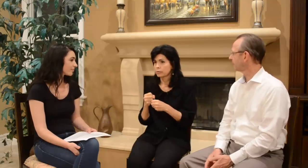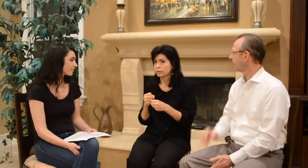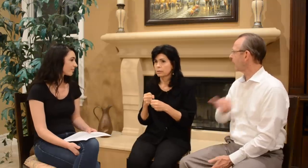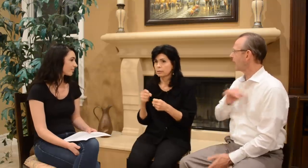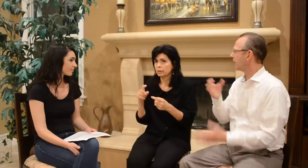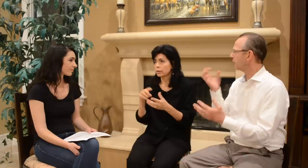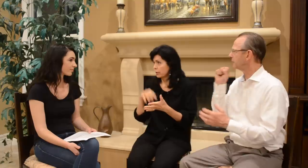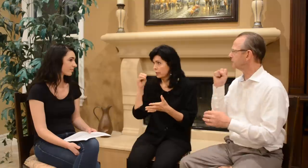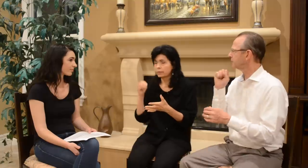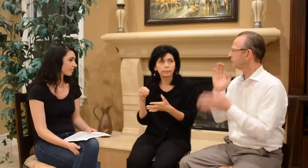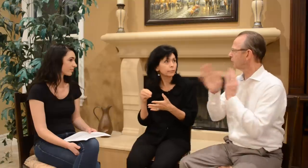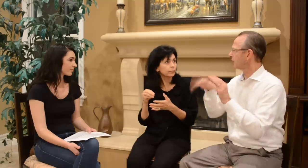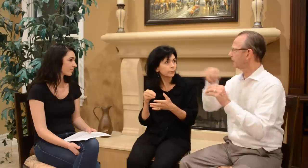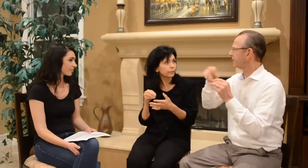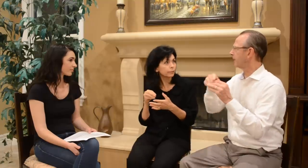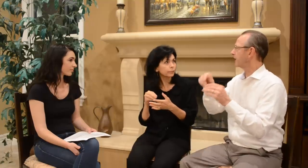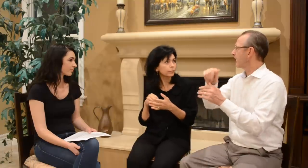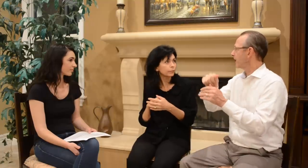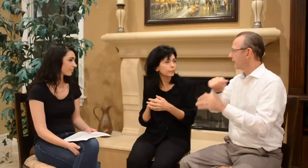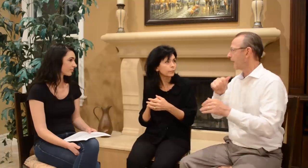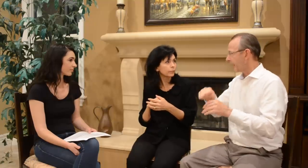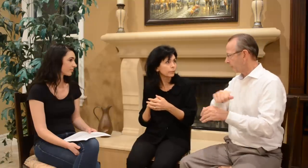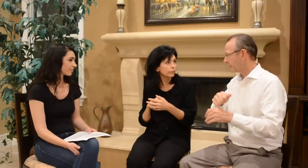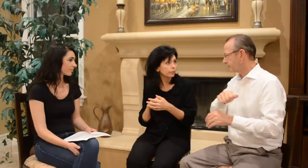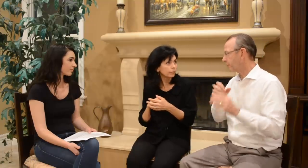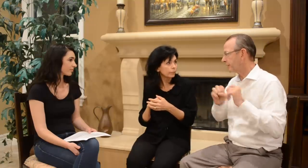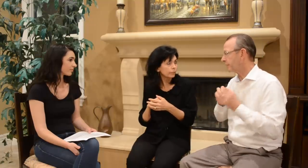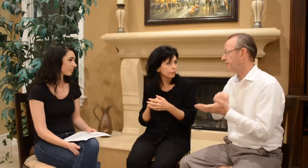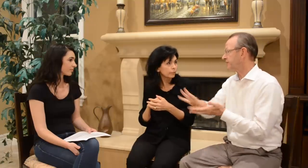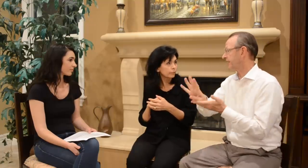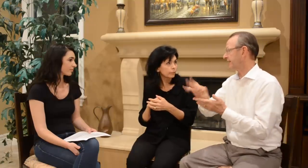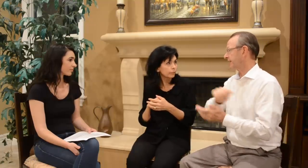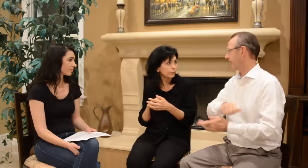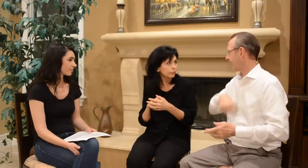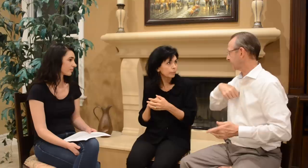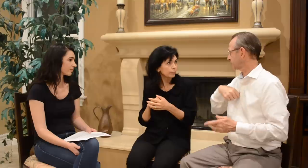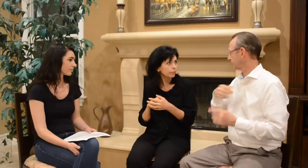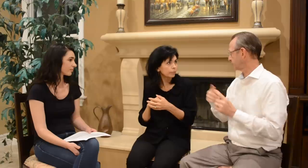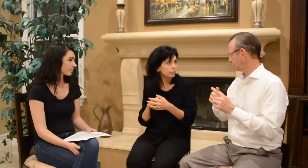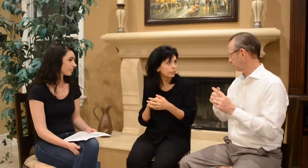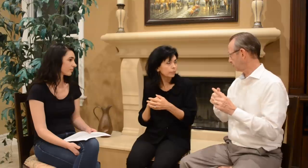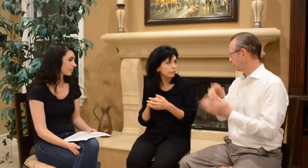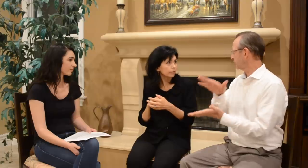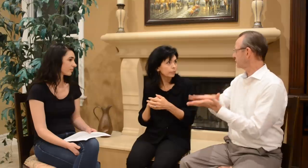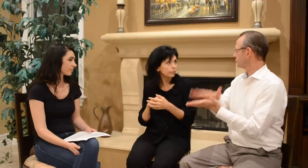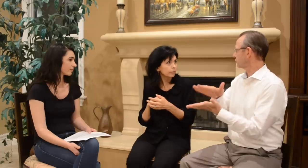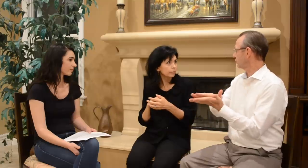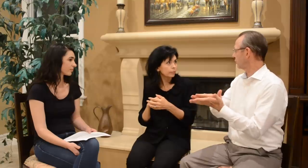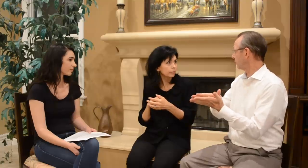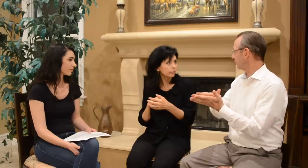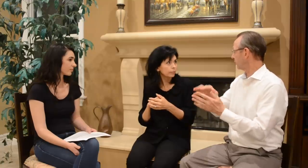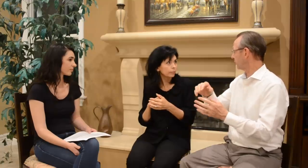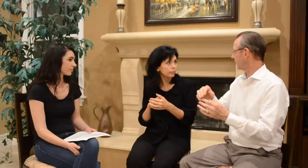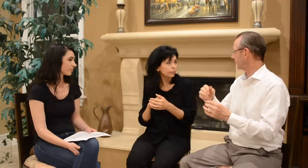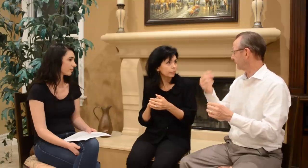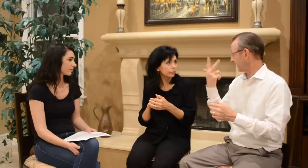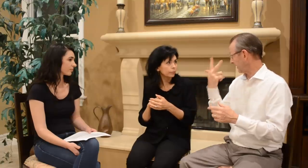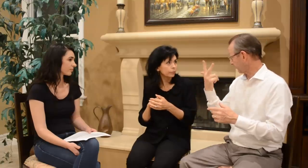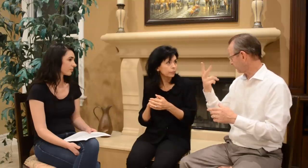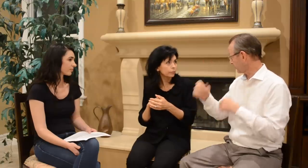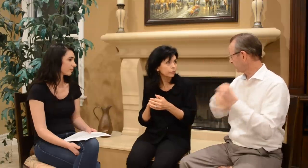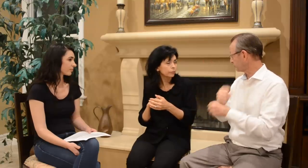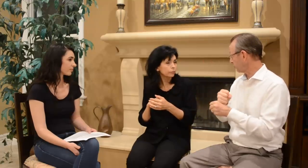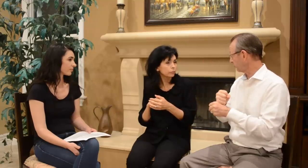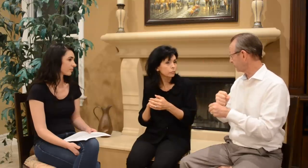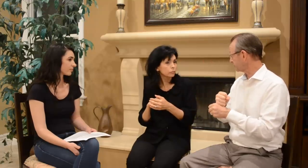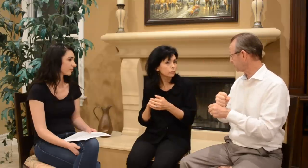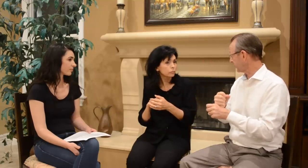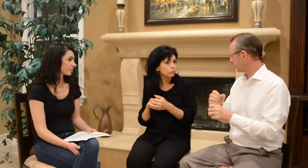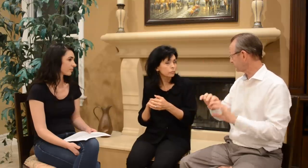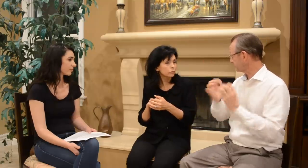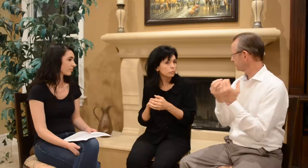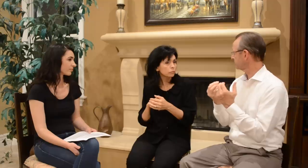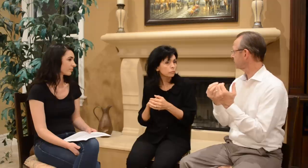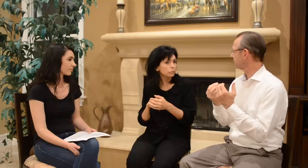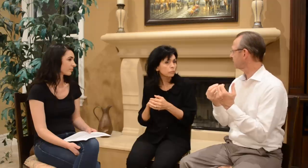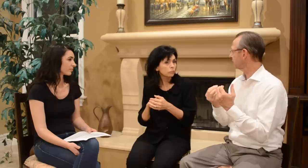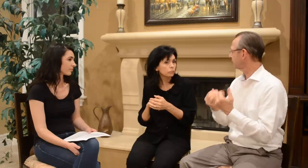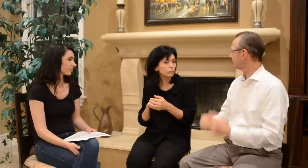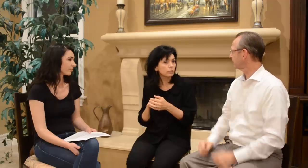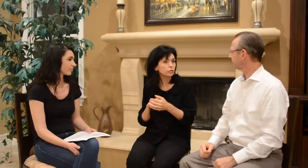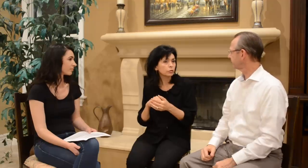I was talking about- we sent Ashley to school at like 3 years old for some classes